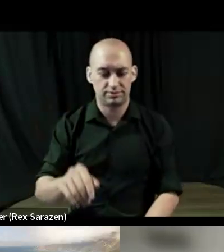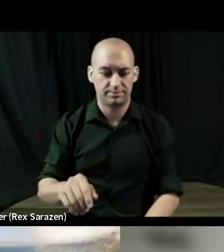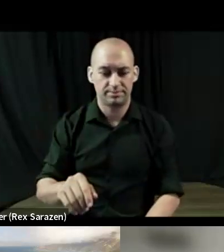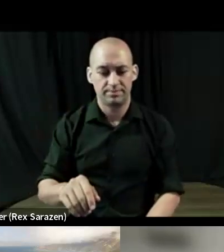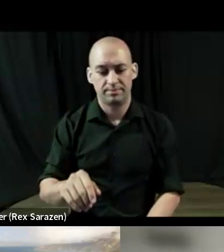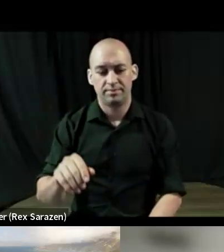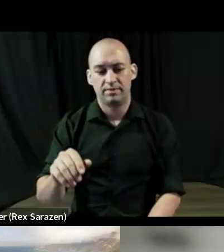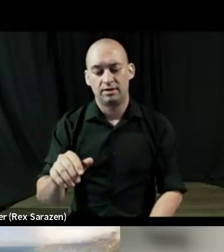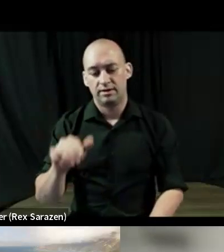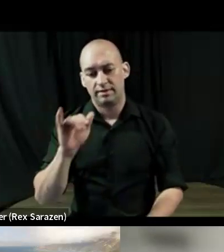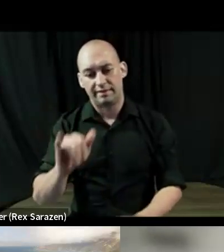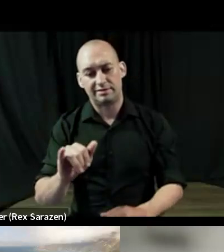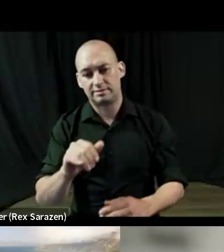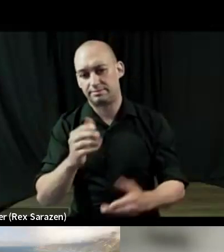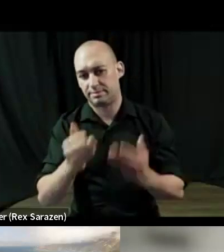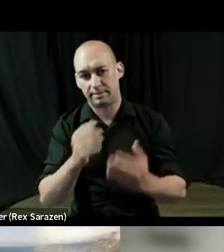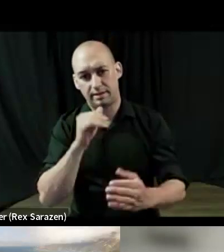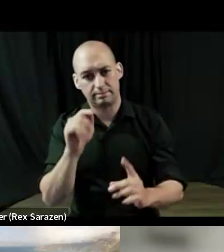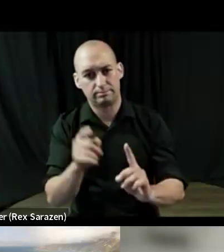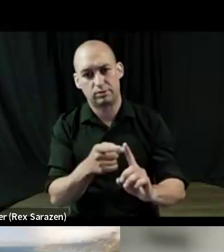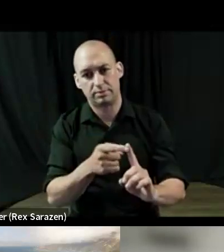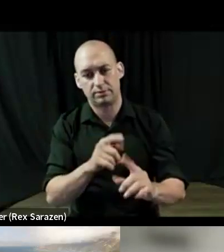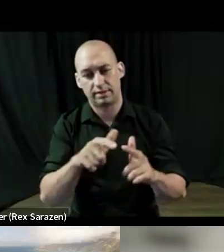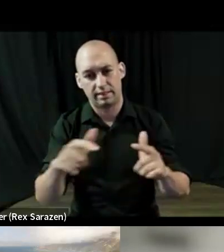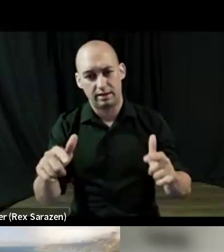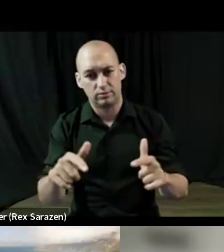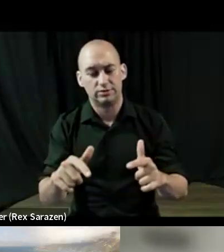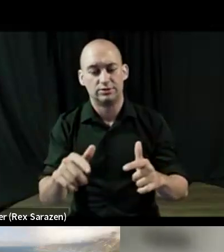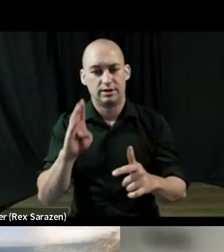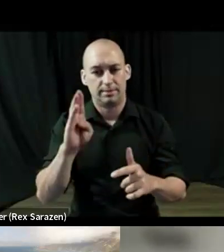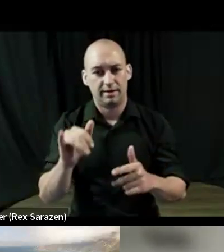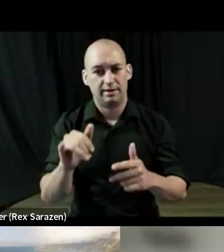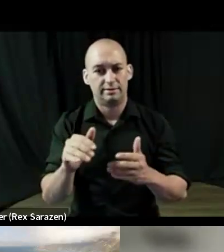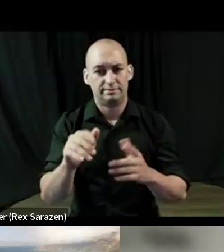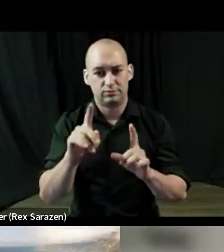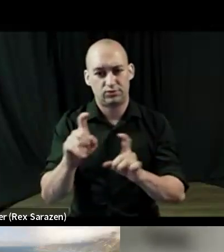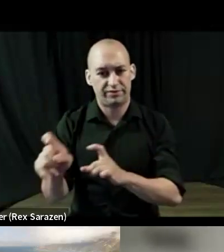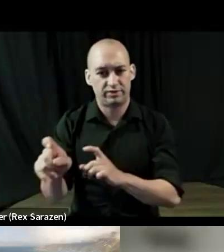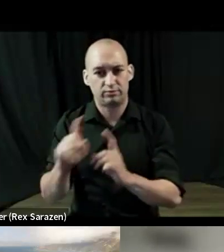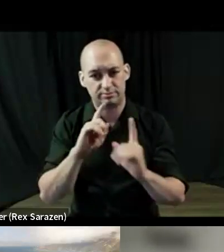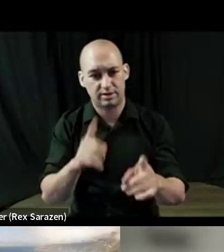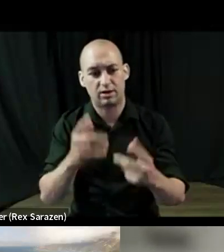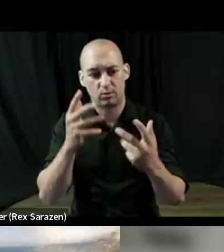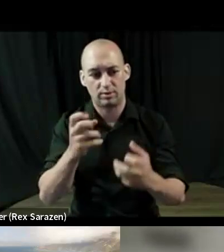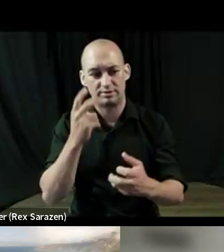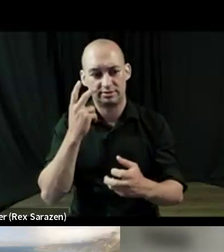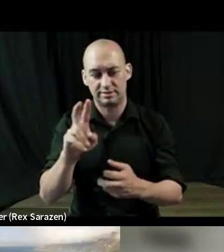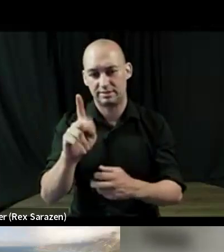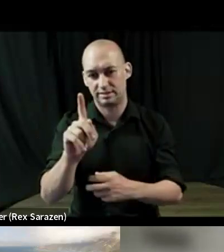that was selected by the survey respondents, I would like to see Khmer language being provided in